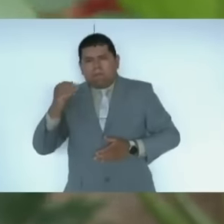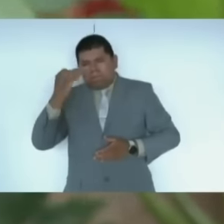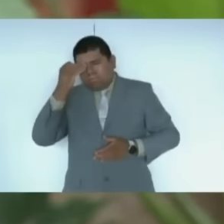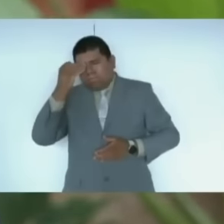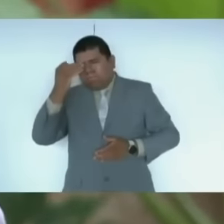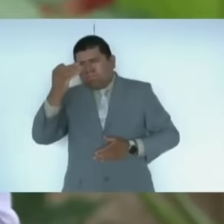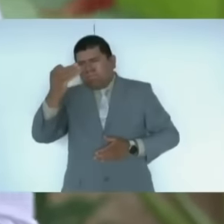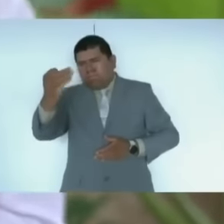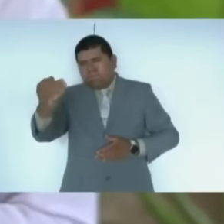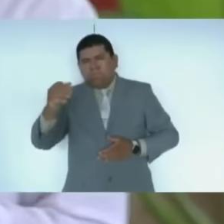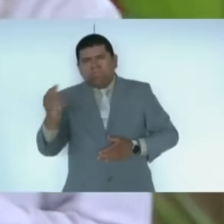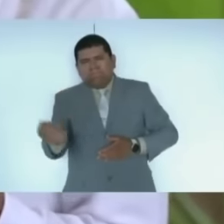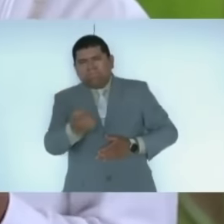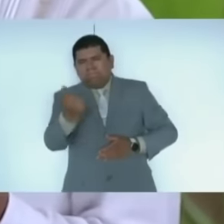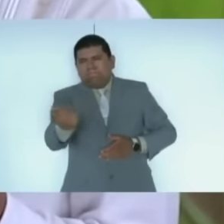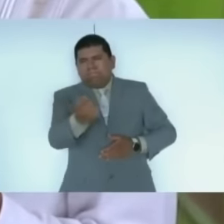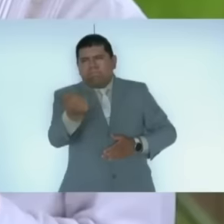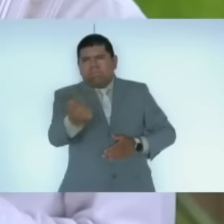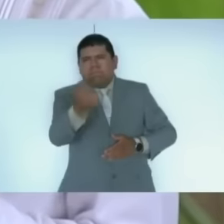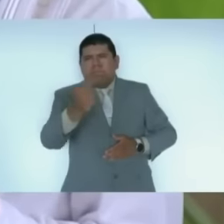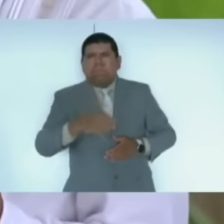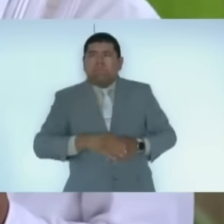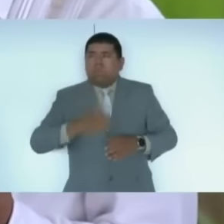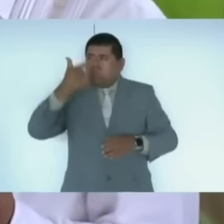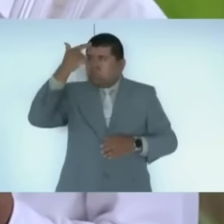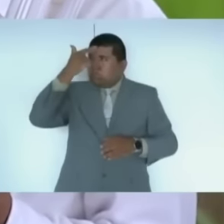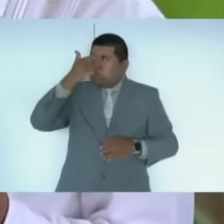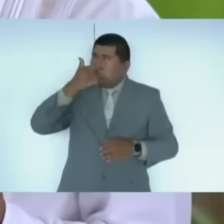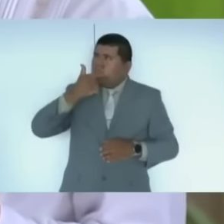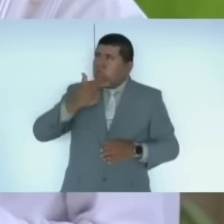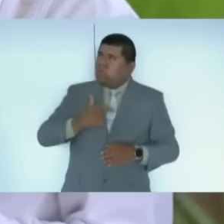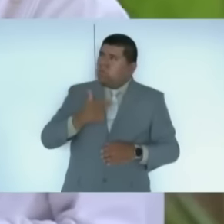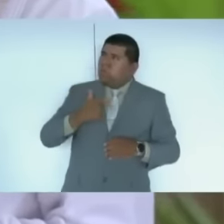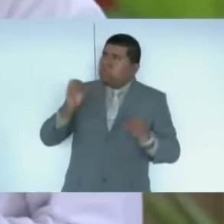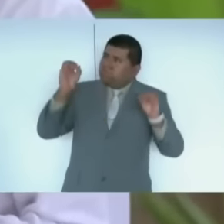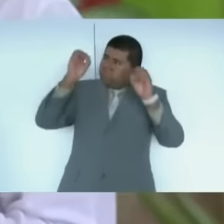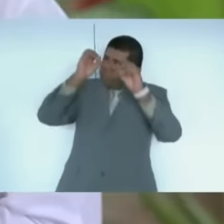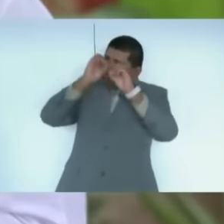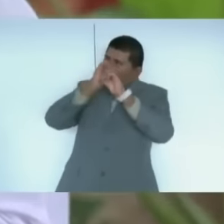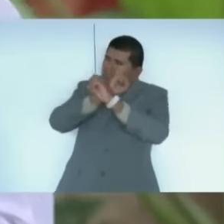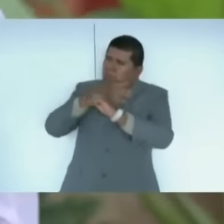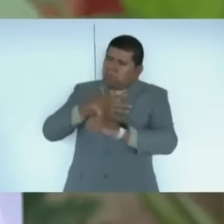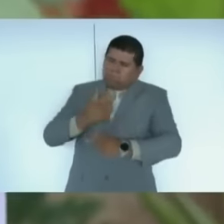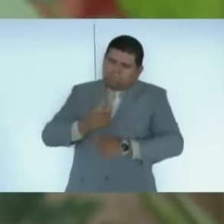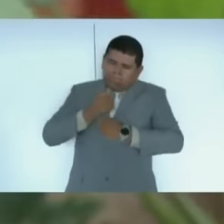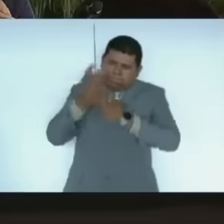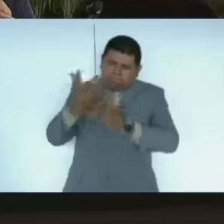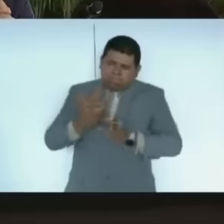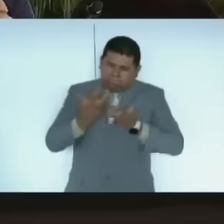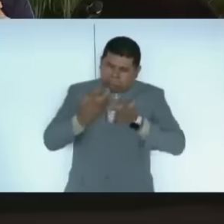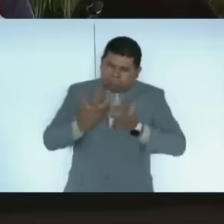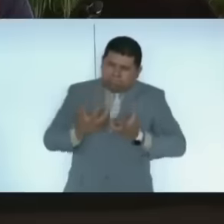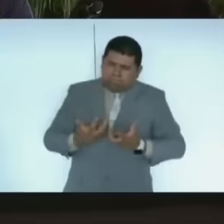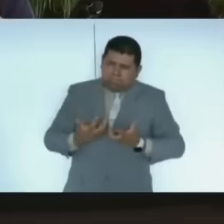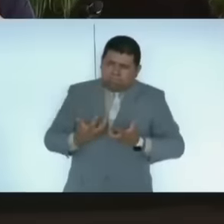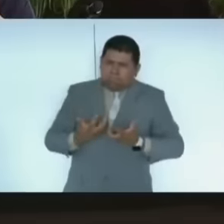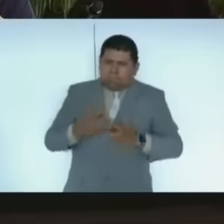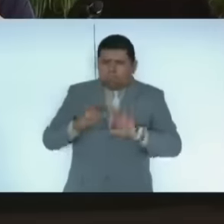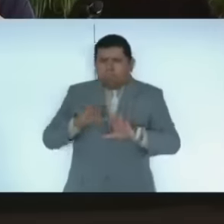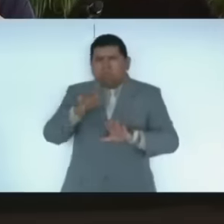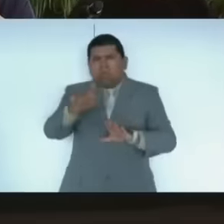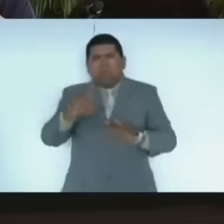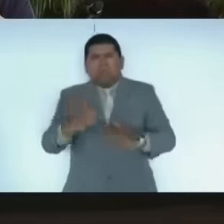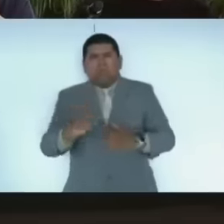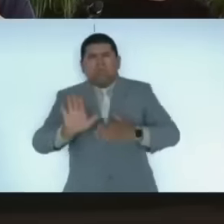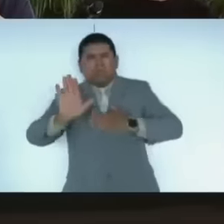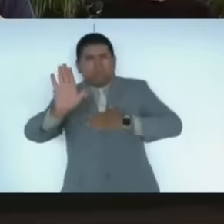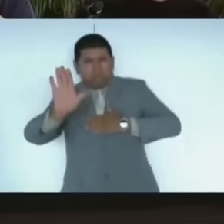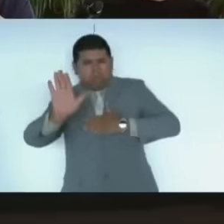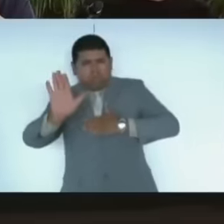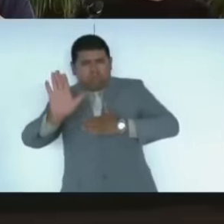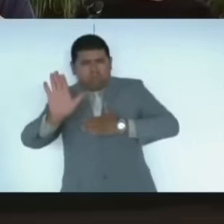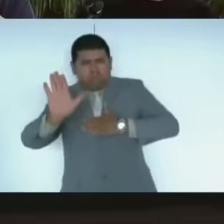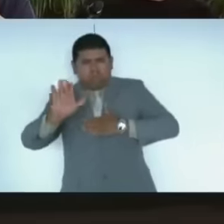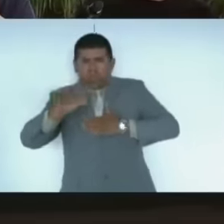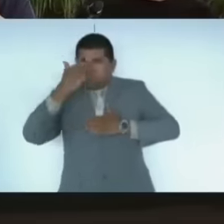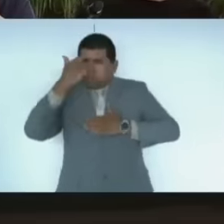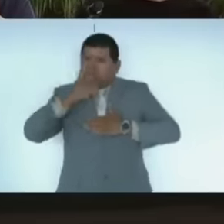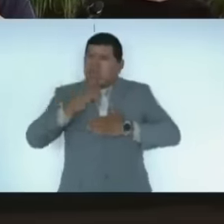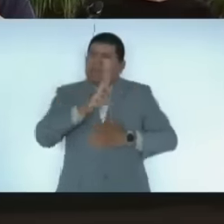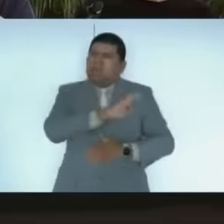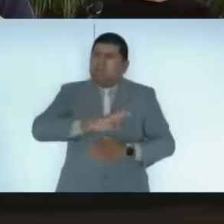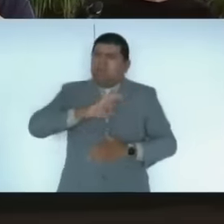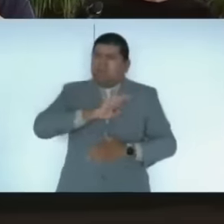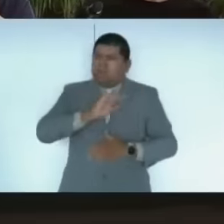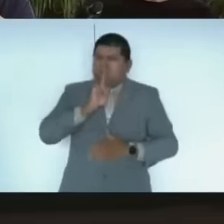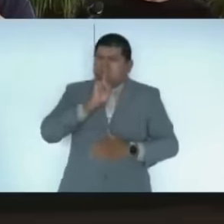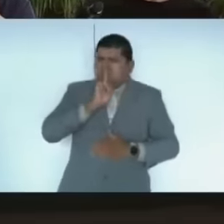without a doubt, the nights of my sorrows were long, but you did not promise me only good nights, and instead you